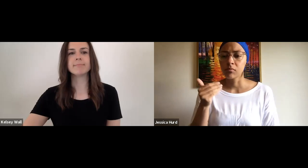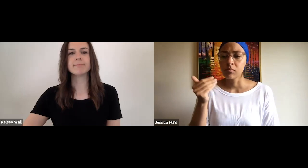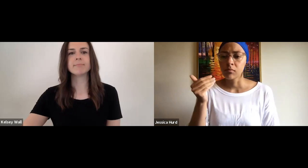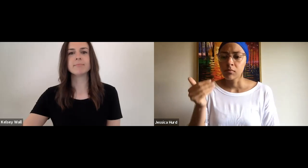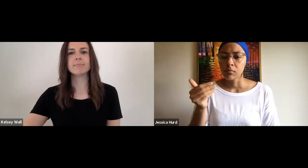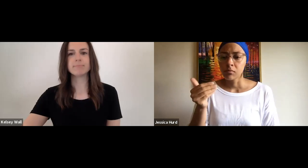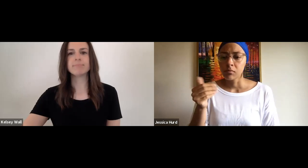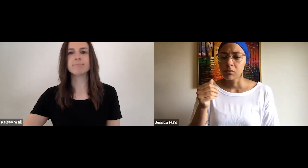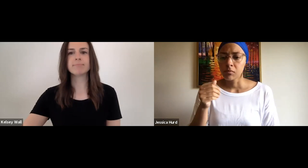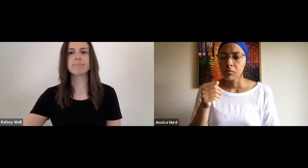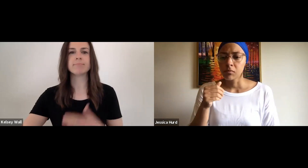Check in with yourself.